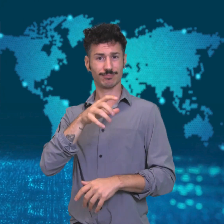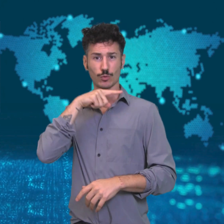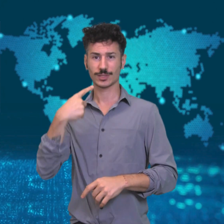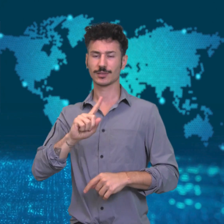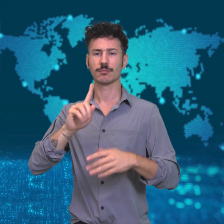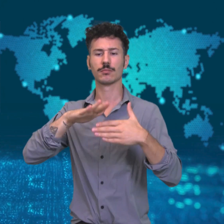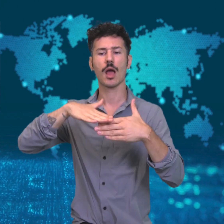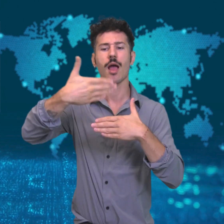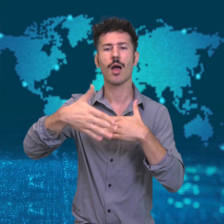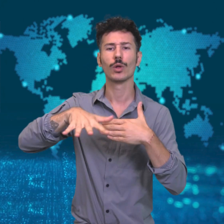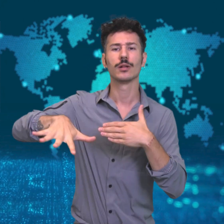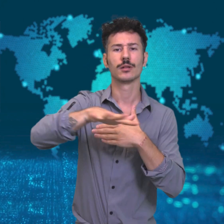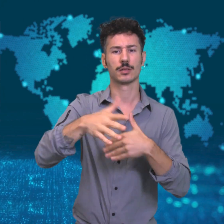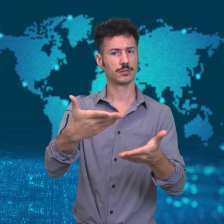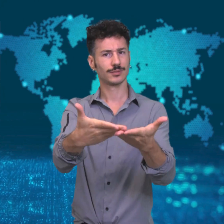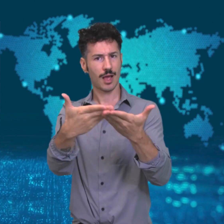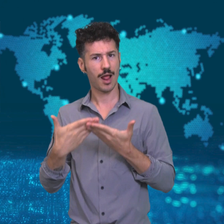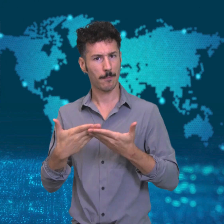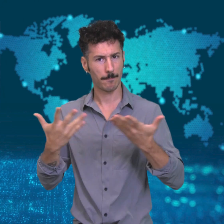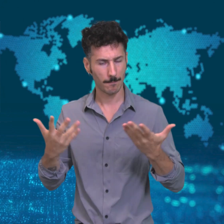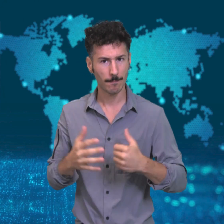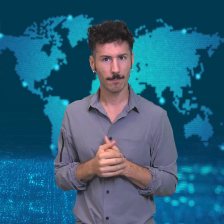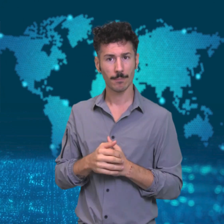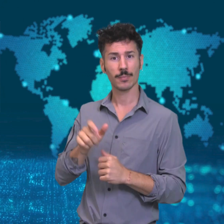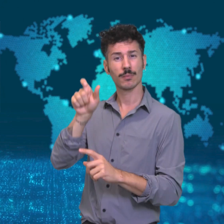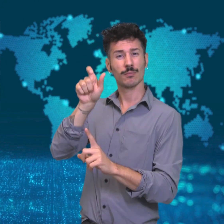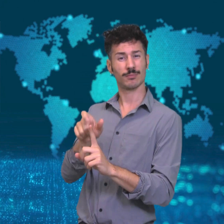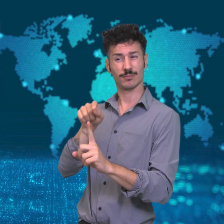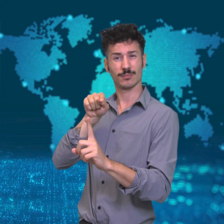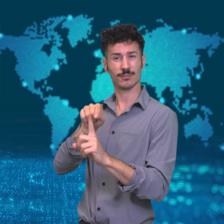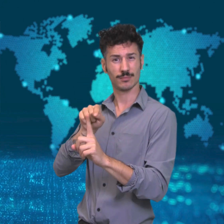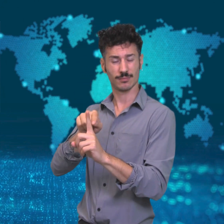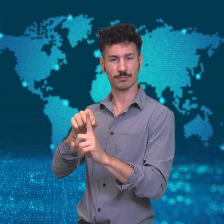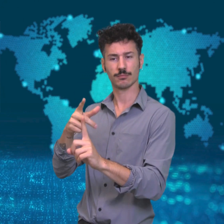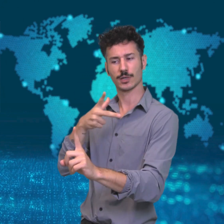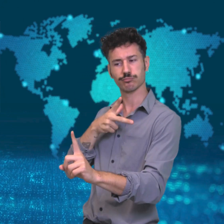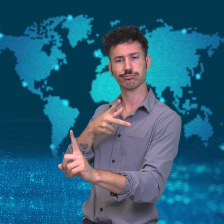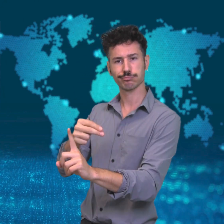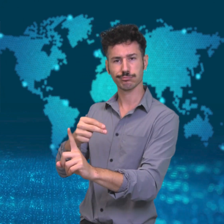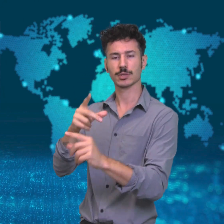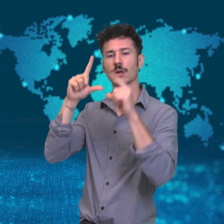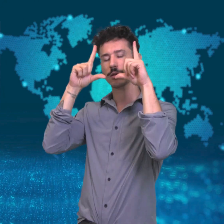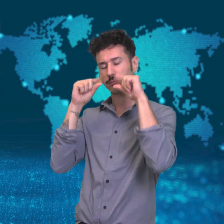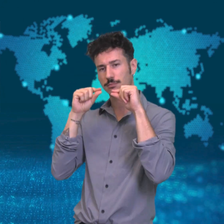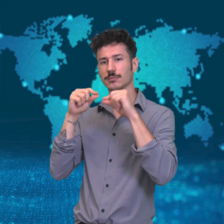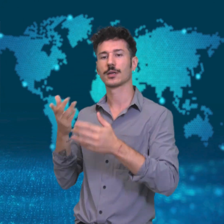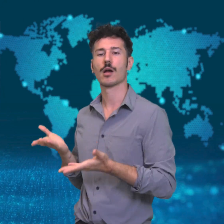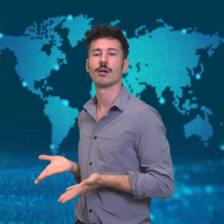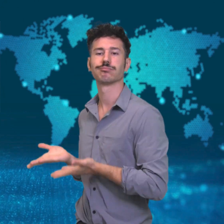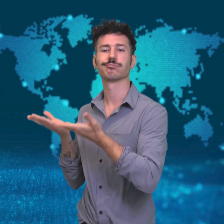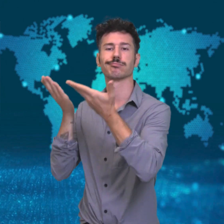and Navalny was put in an induced coma so he could be flown to